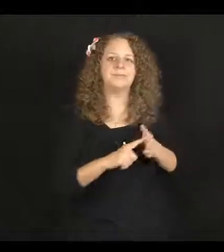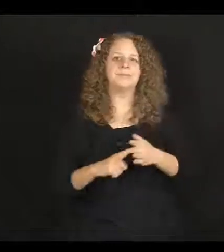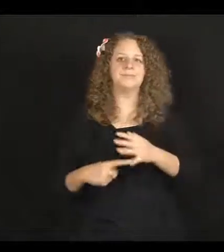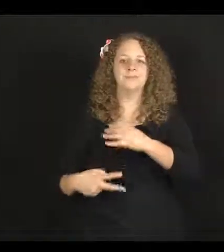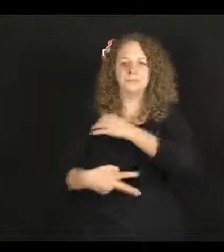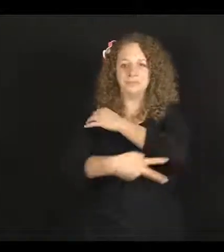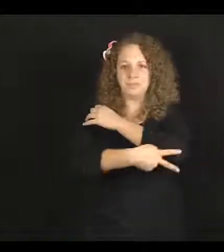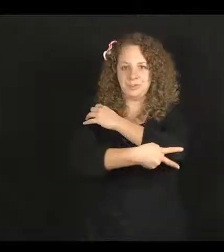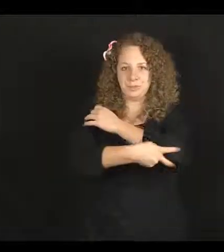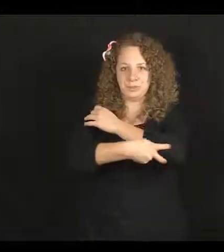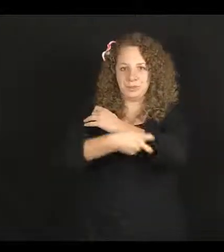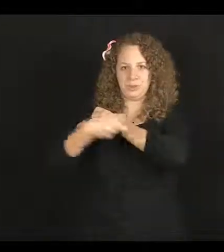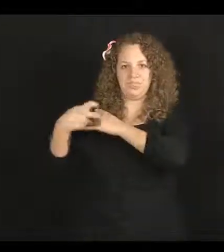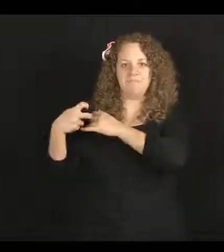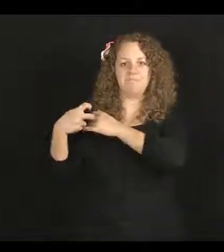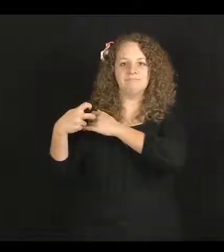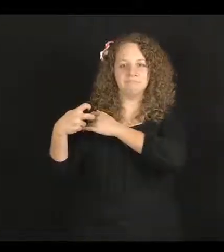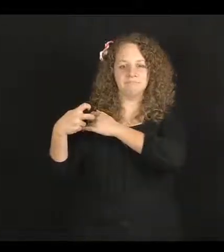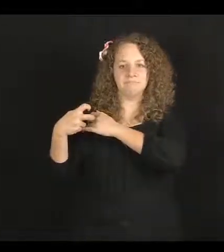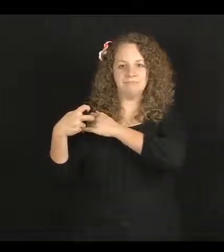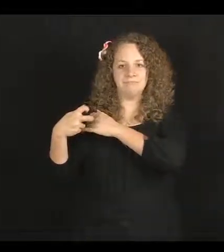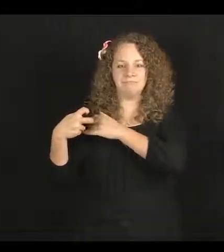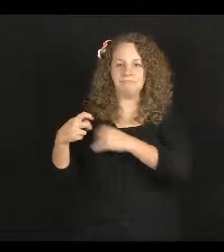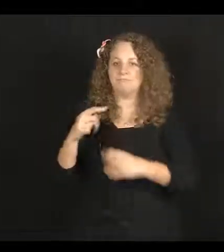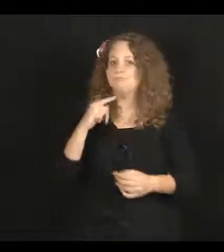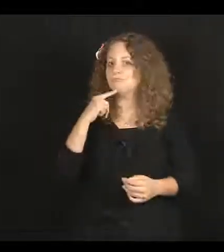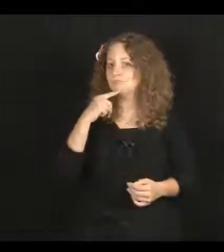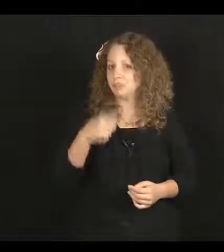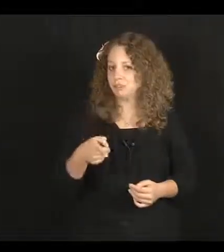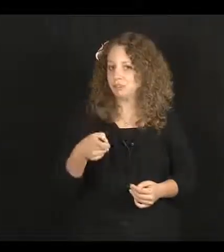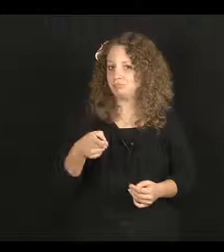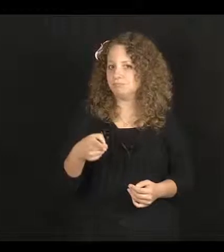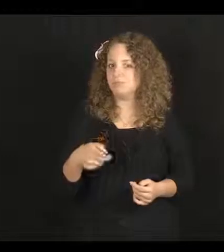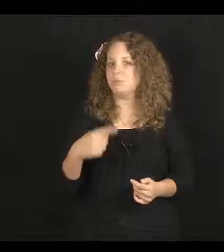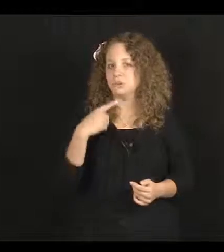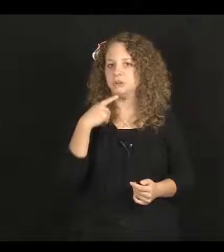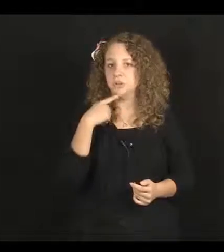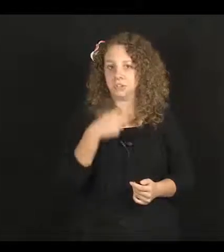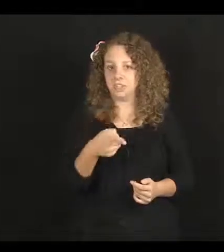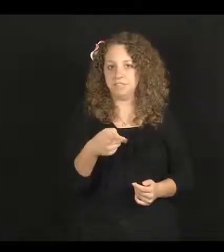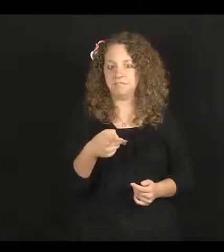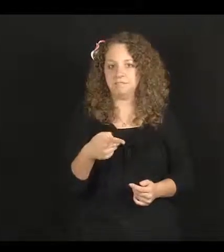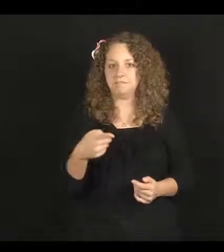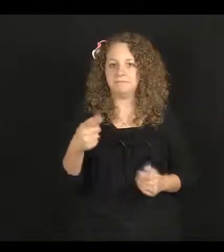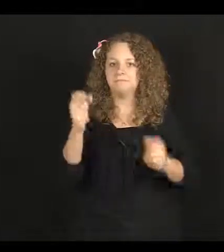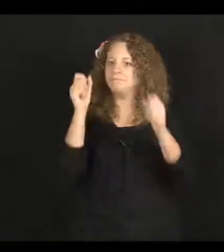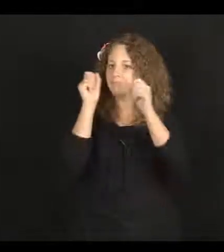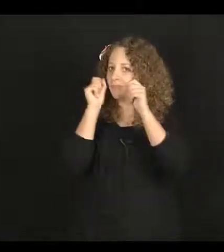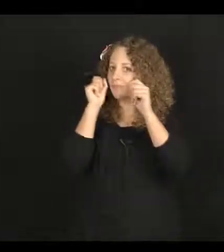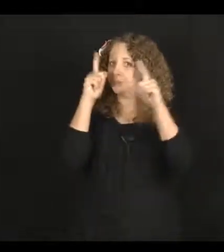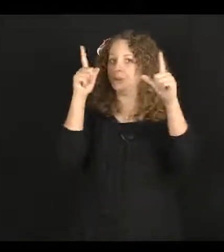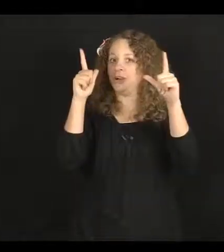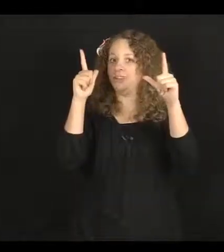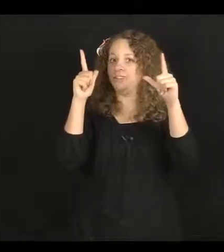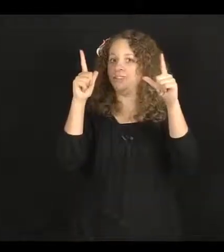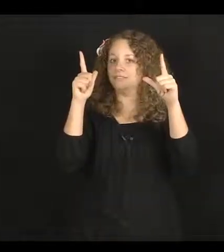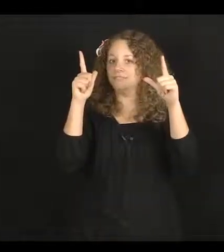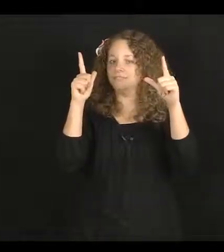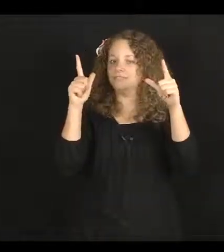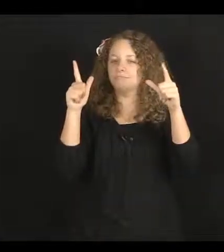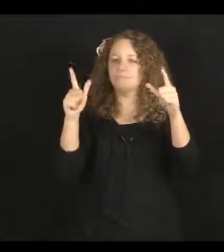STOLEN SURE or REALLY SURPRISE